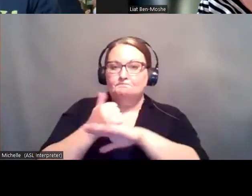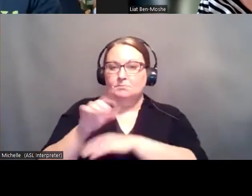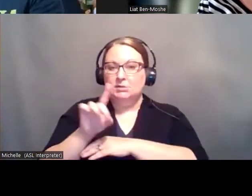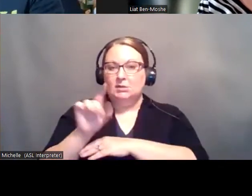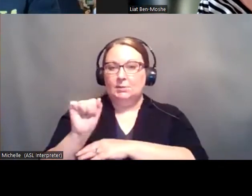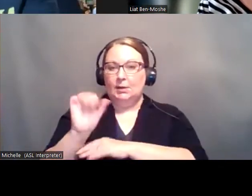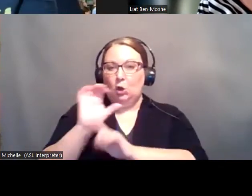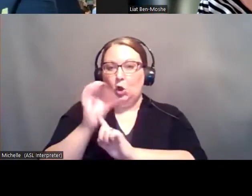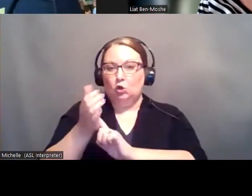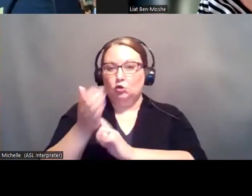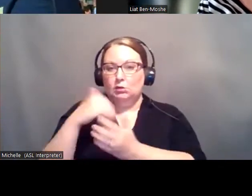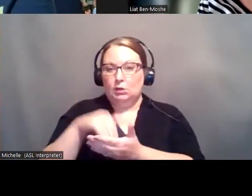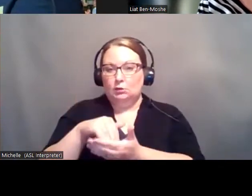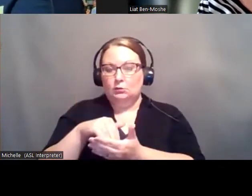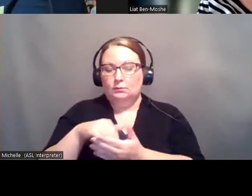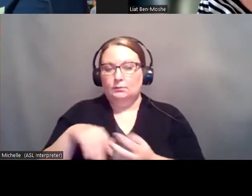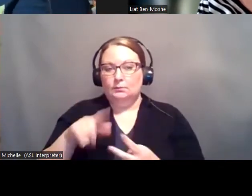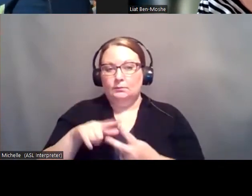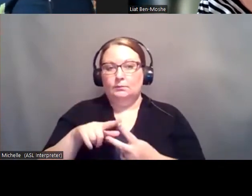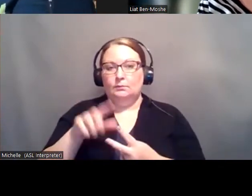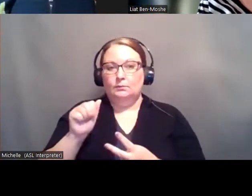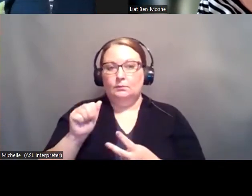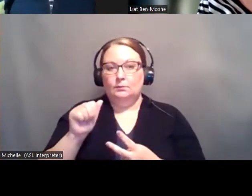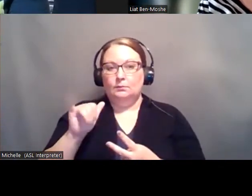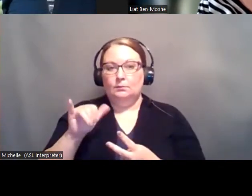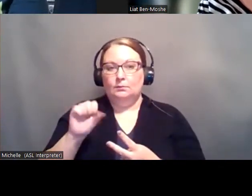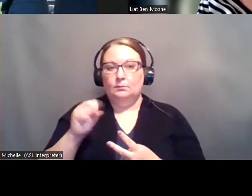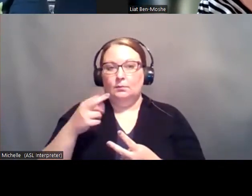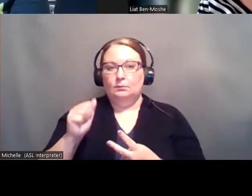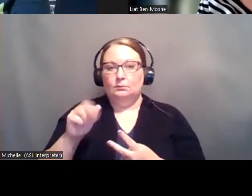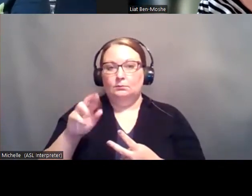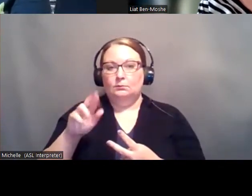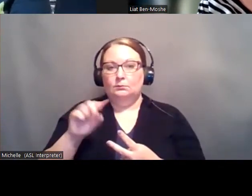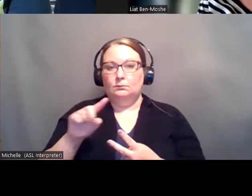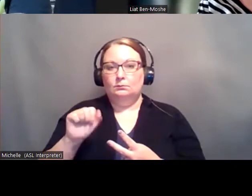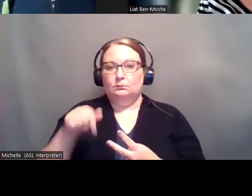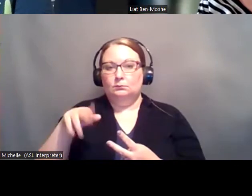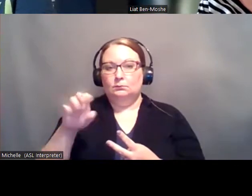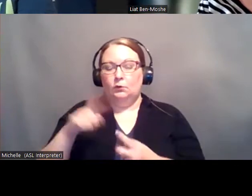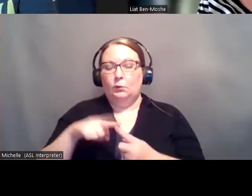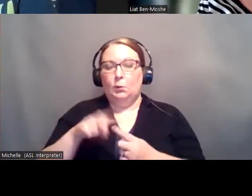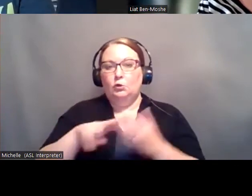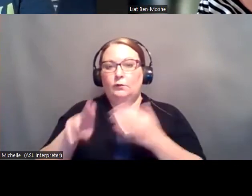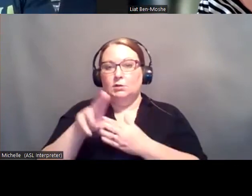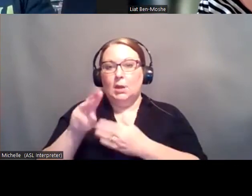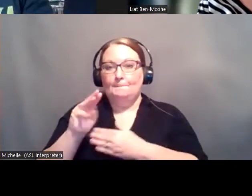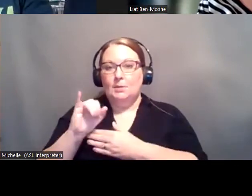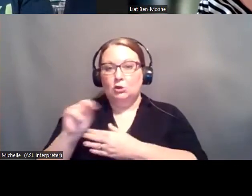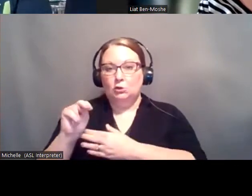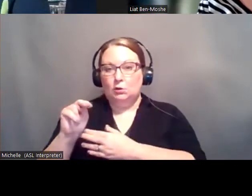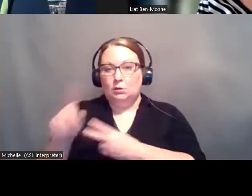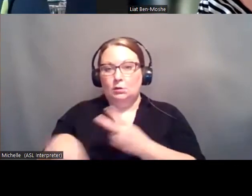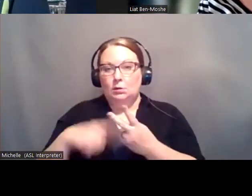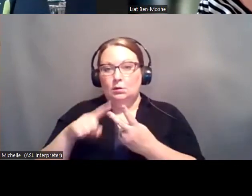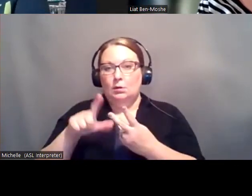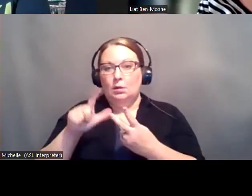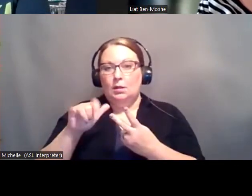So we have Aysha Razzaque from the University of Minnesota. We have Liat Ben-Moshe,